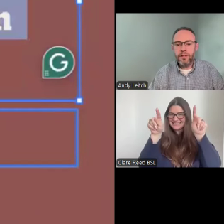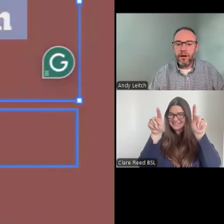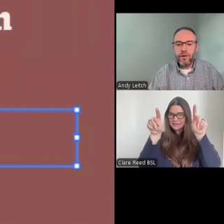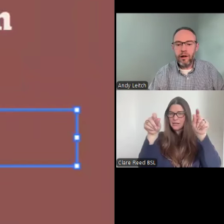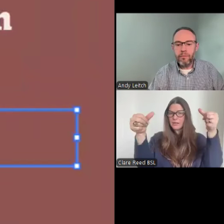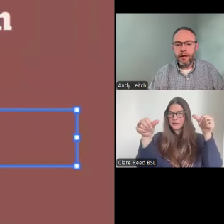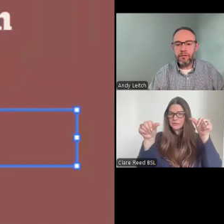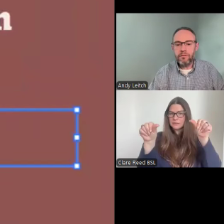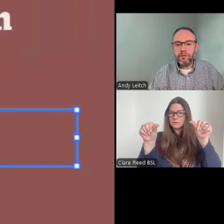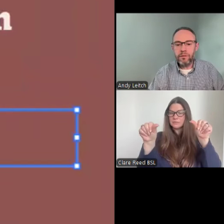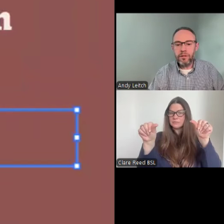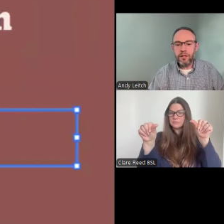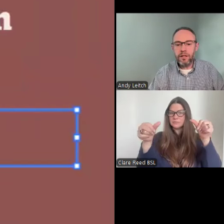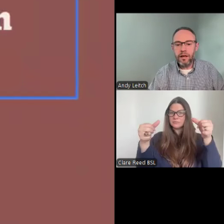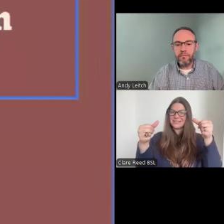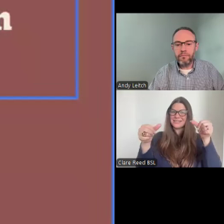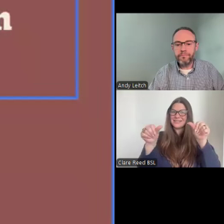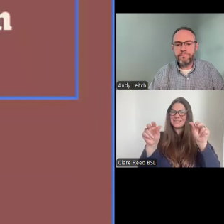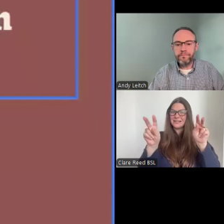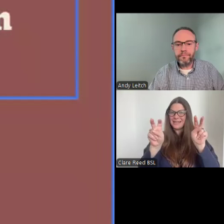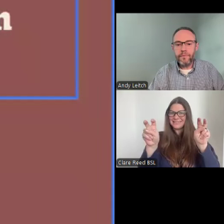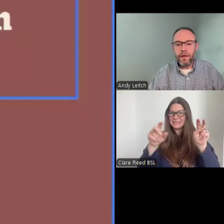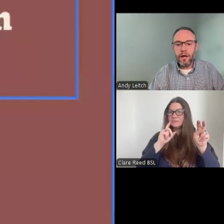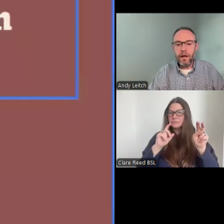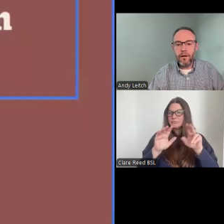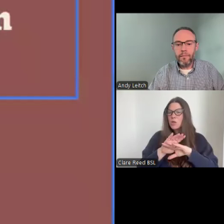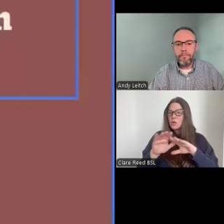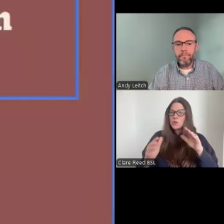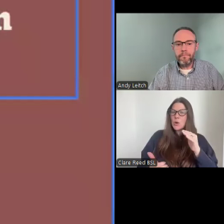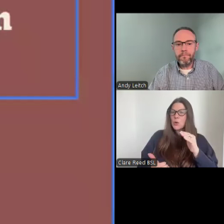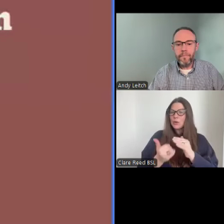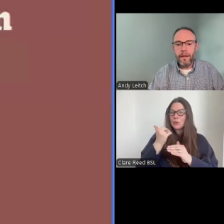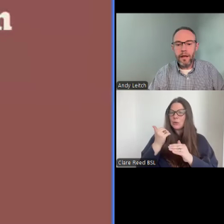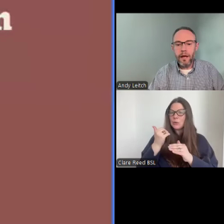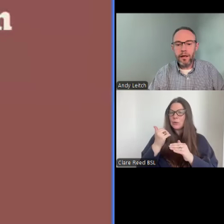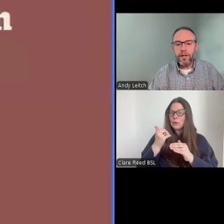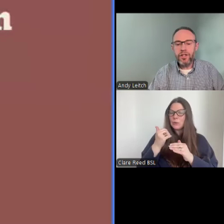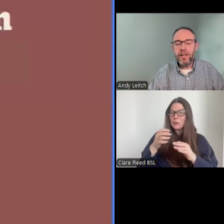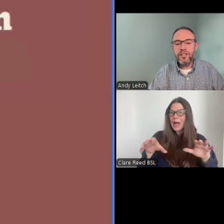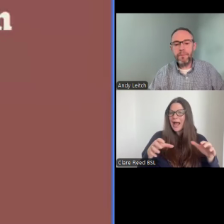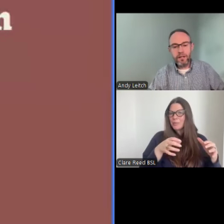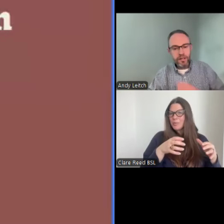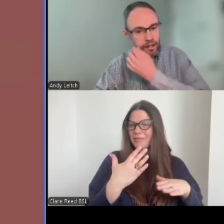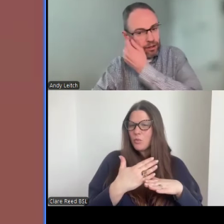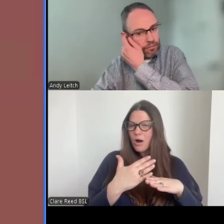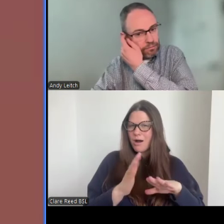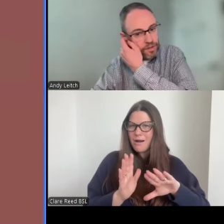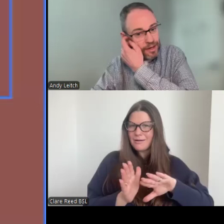I don't have a new album out, so I'm going to delete that. I'm going to change this button title.